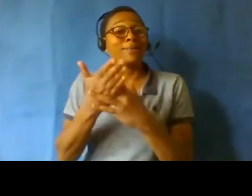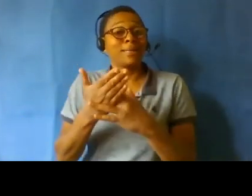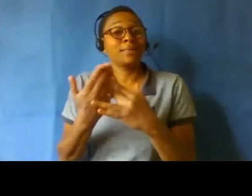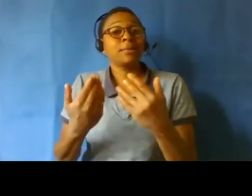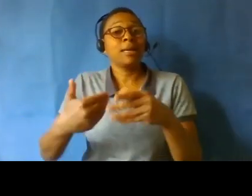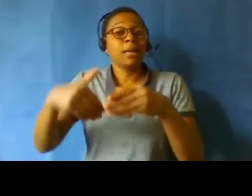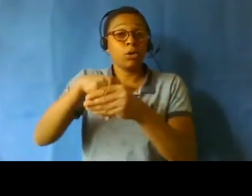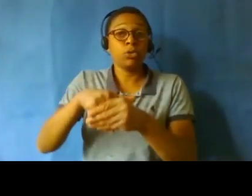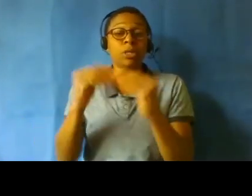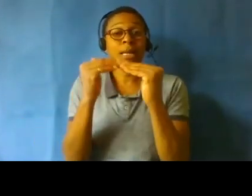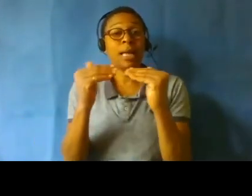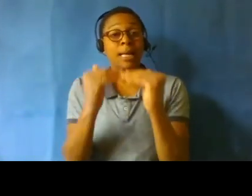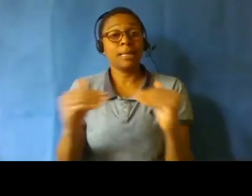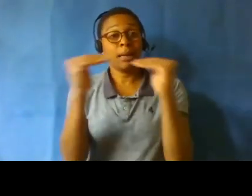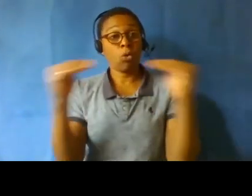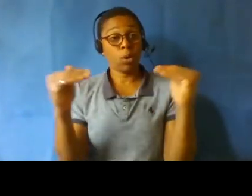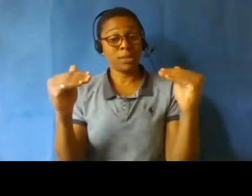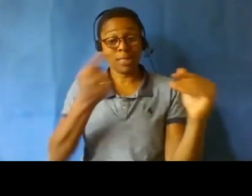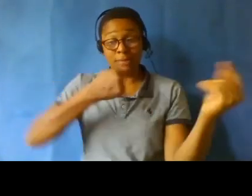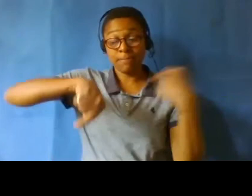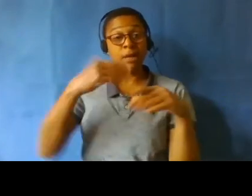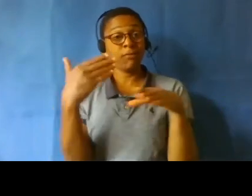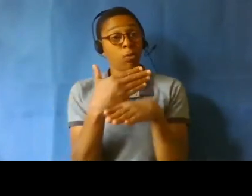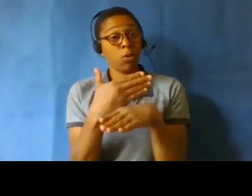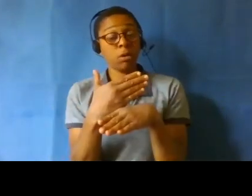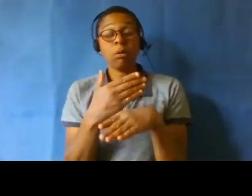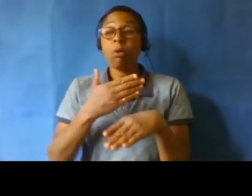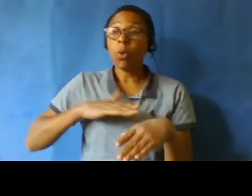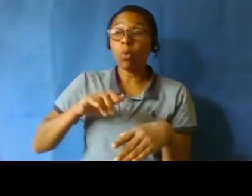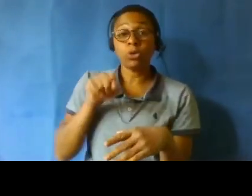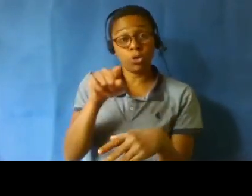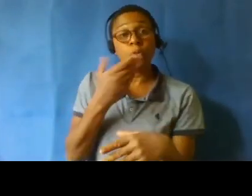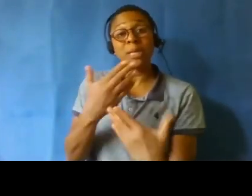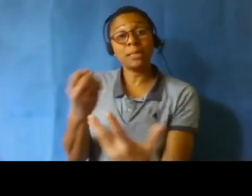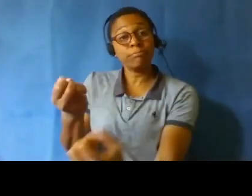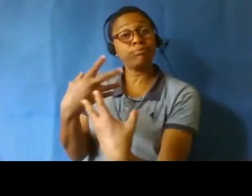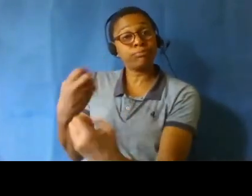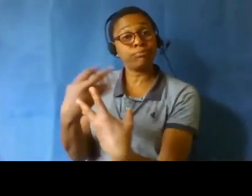our work we are really keen to hear your views we will set up a feedback forum